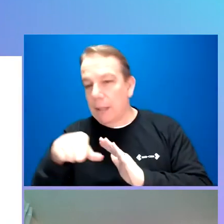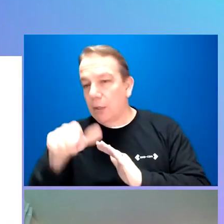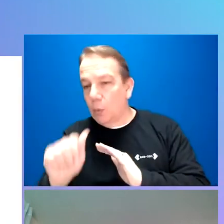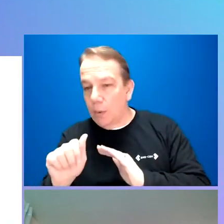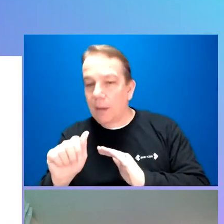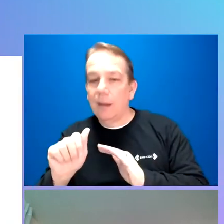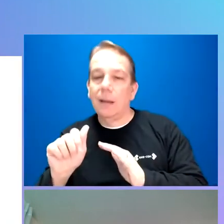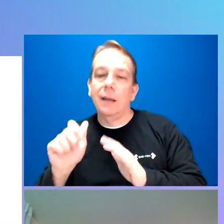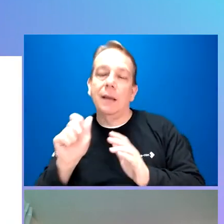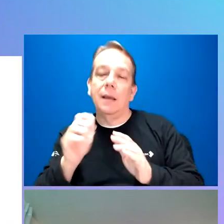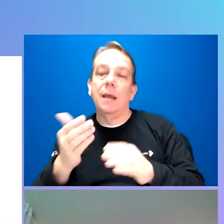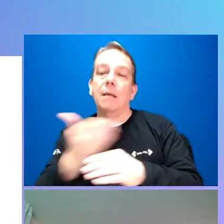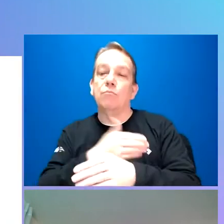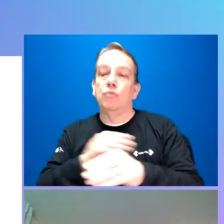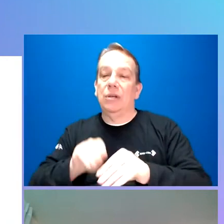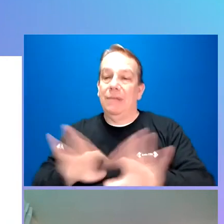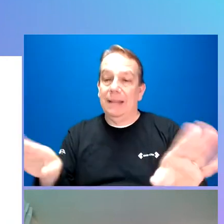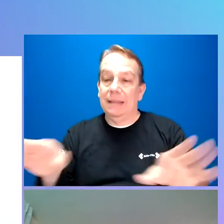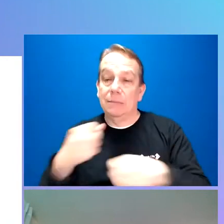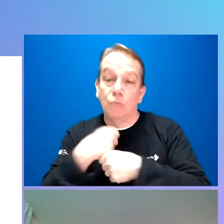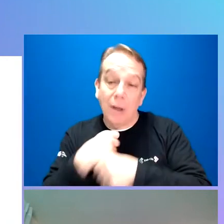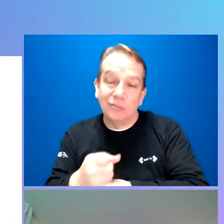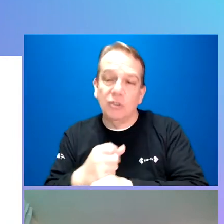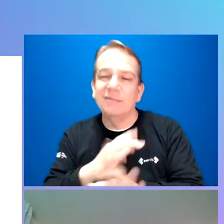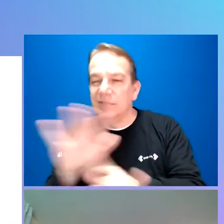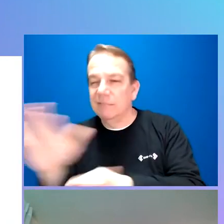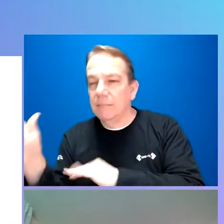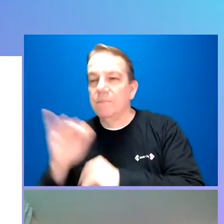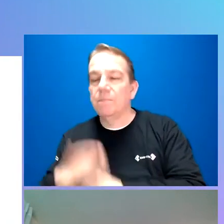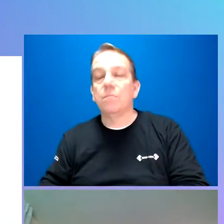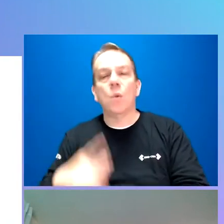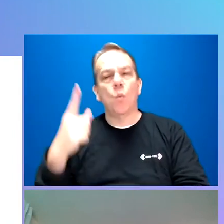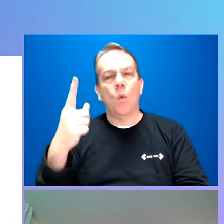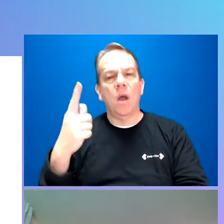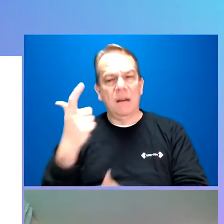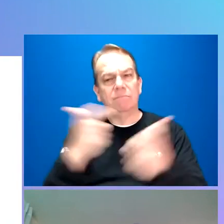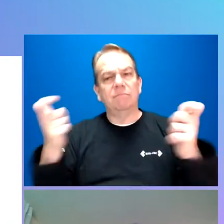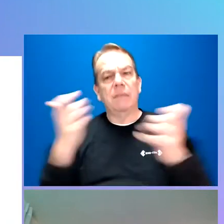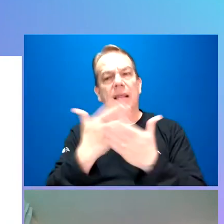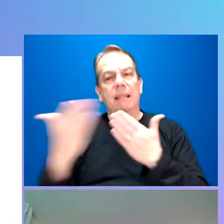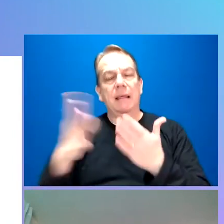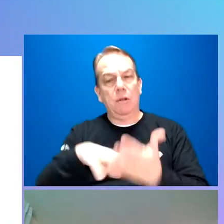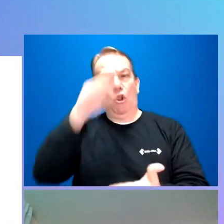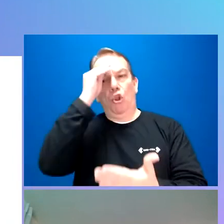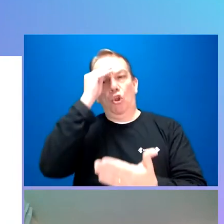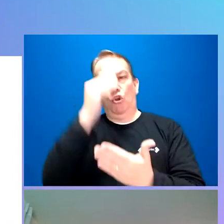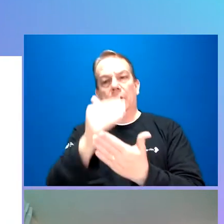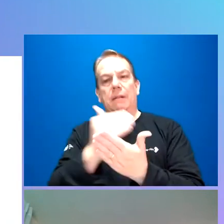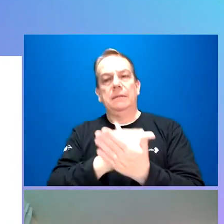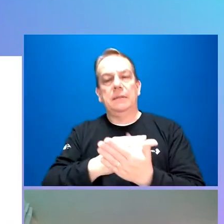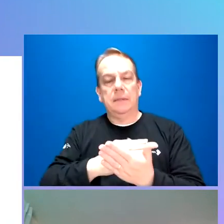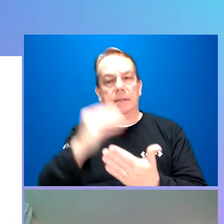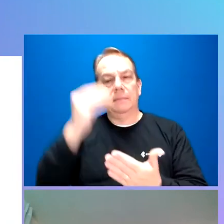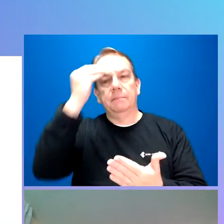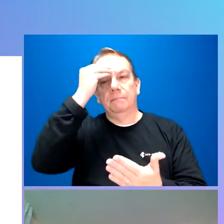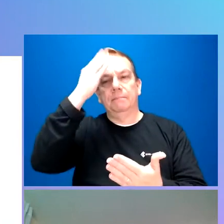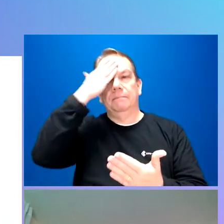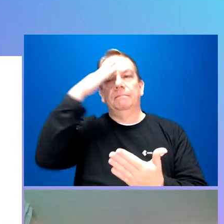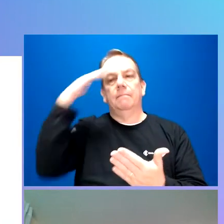thing that we learned, uh, when we were designing this, this sort of training program was